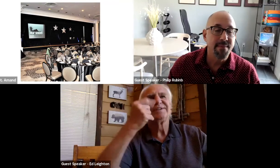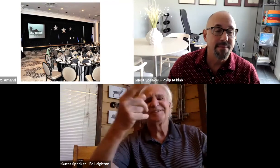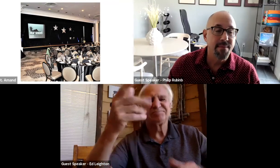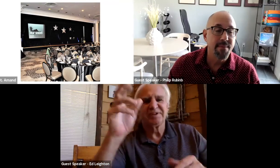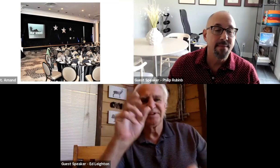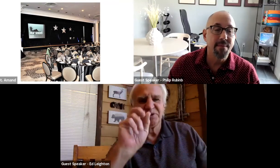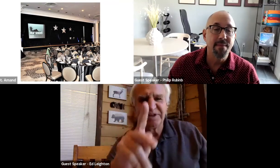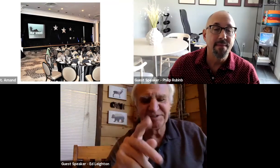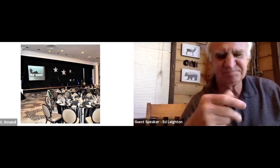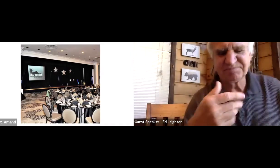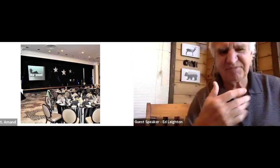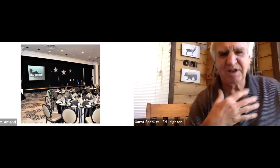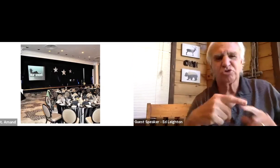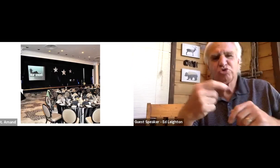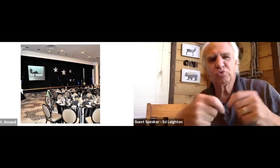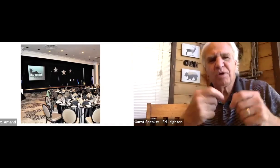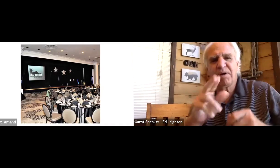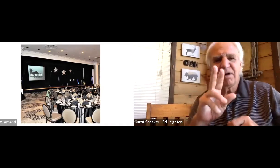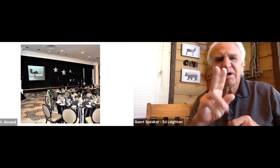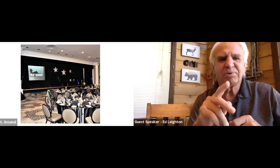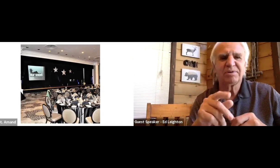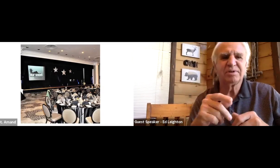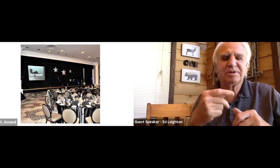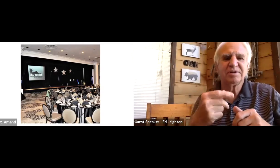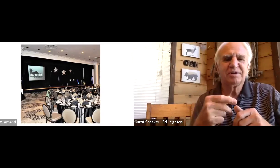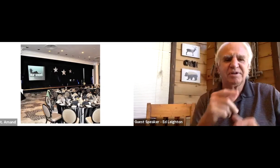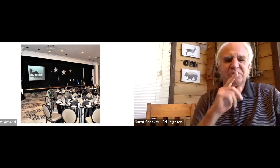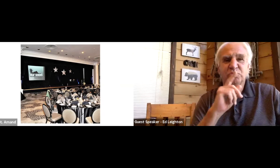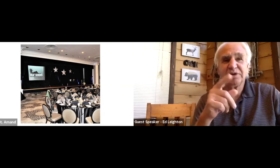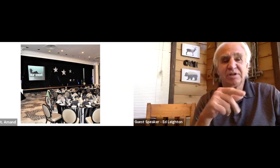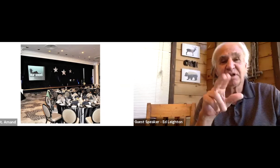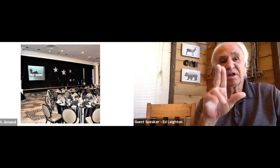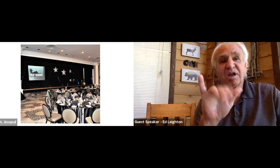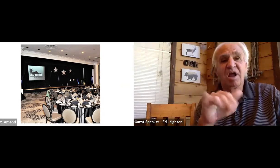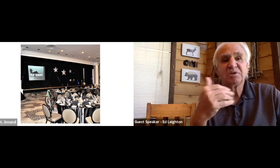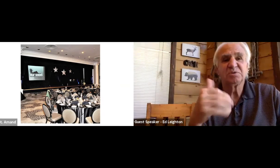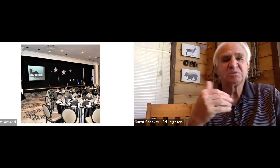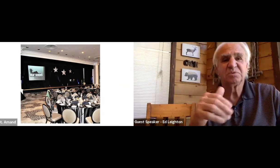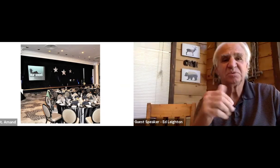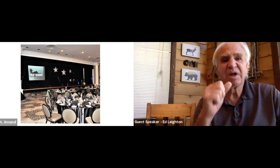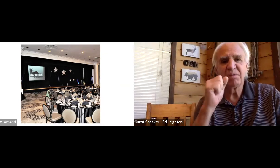Do you folks want to say anything? Ed? Jeanine? Ed: Oh, Jeanine left just a moment ago.